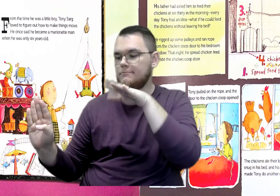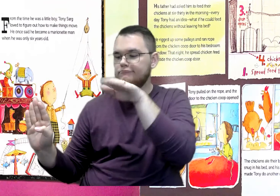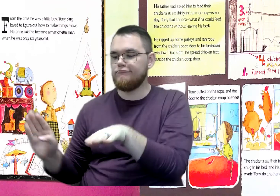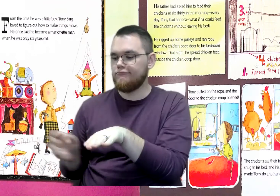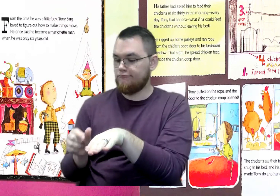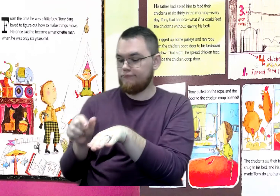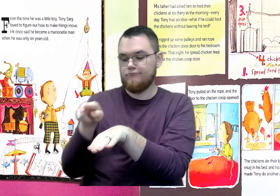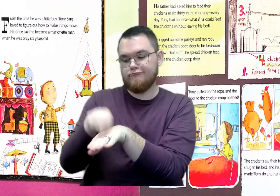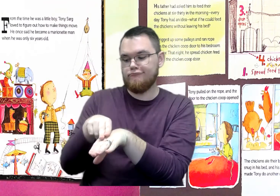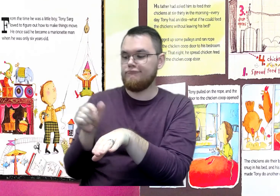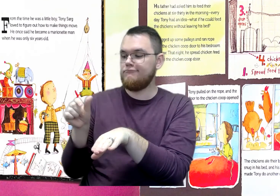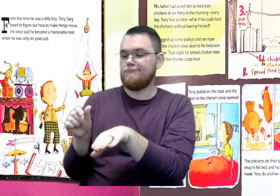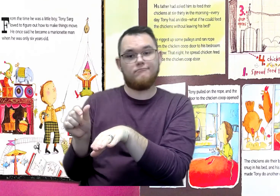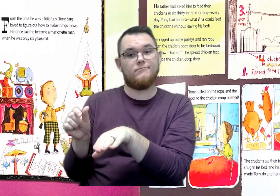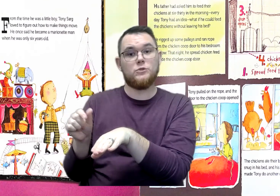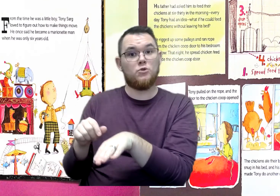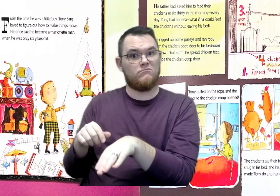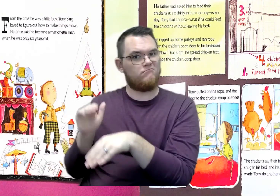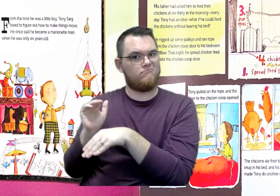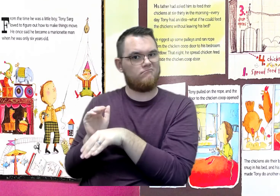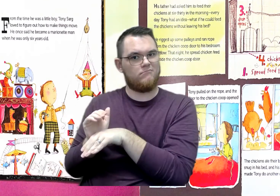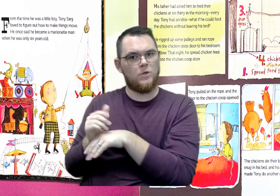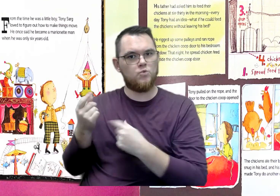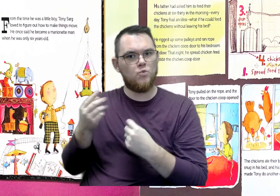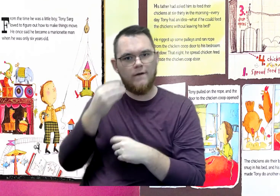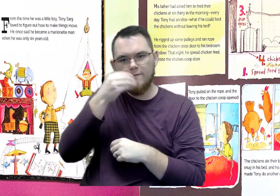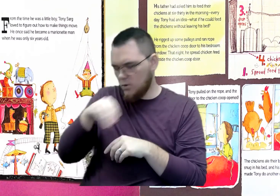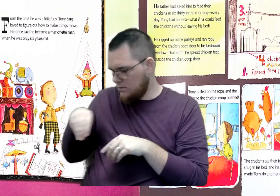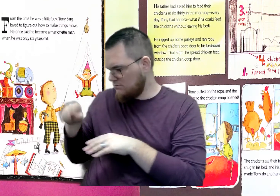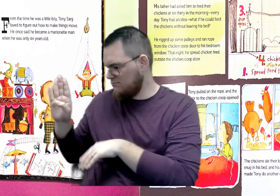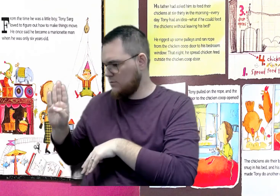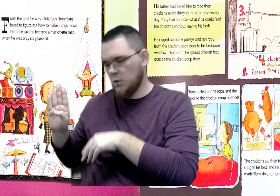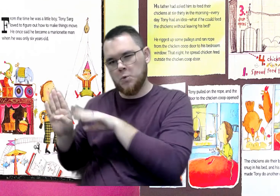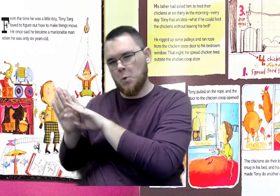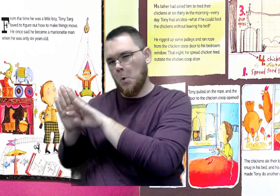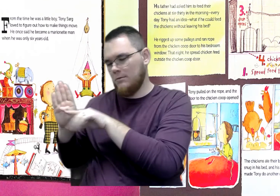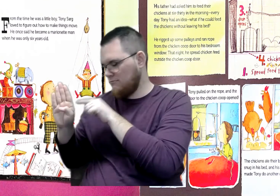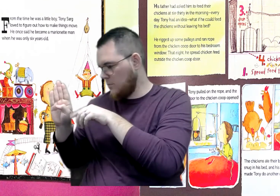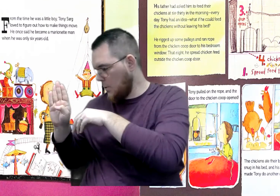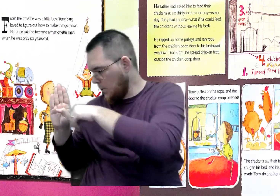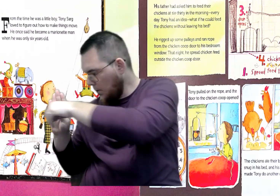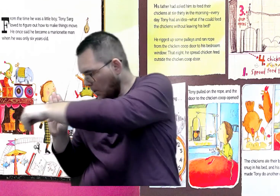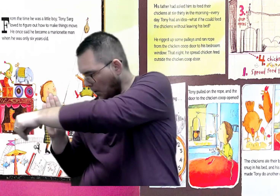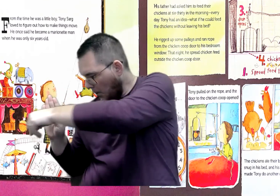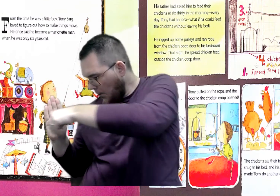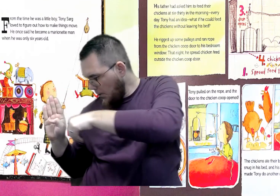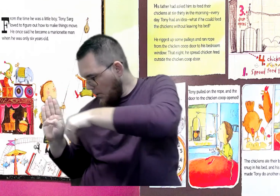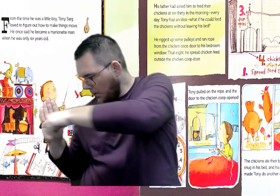That night, he spread chicken feed outside the chicken coop door.